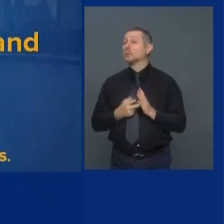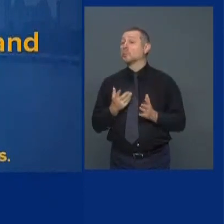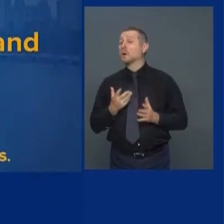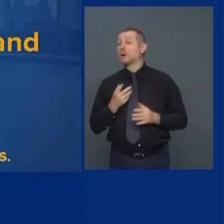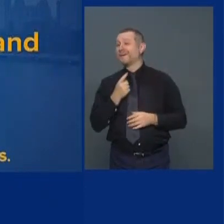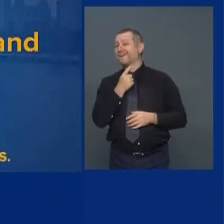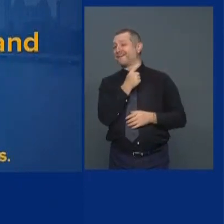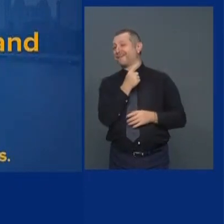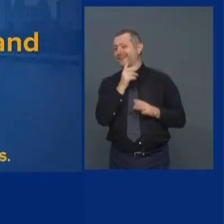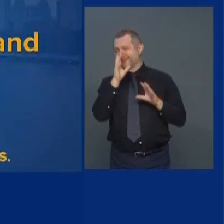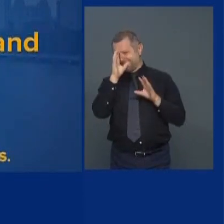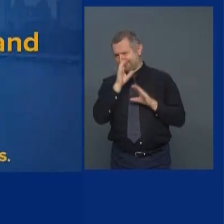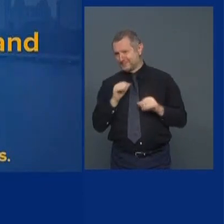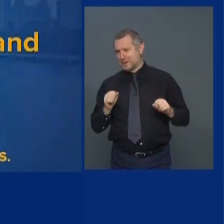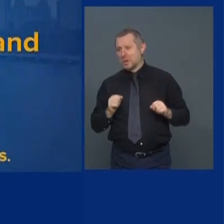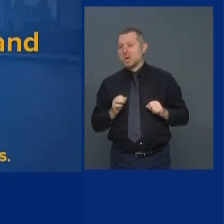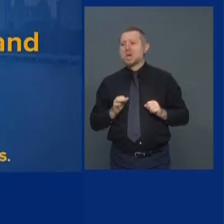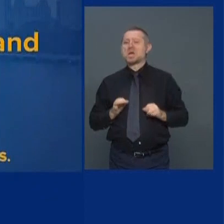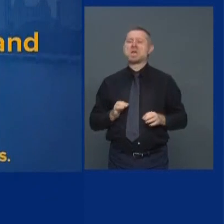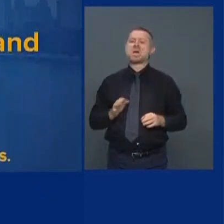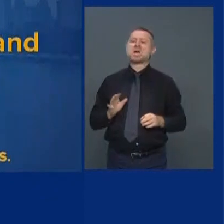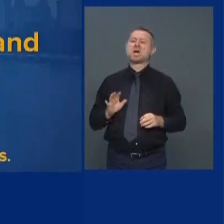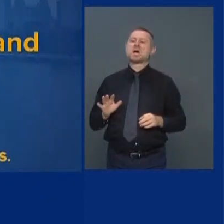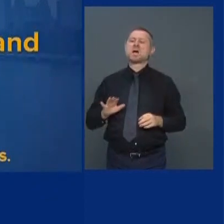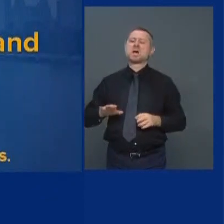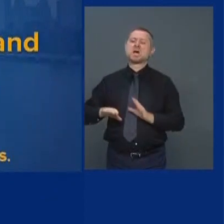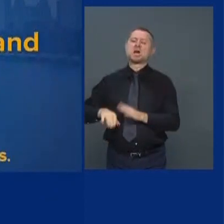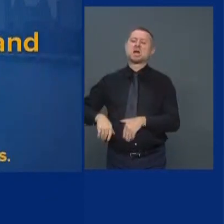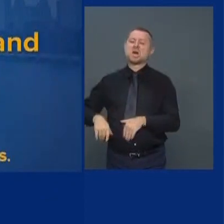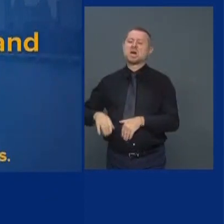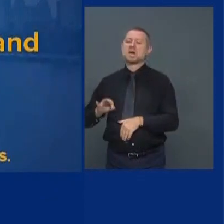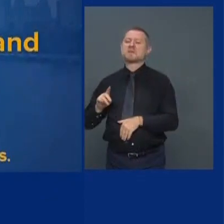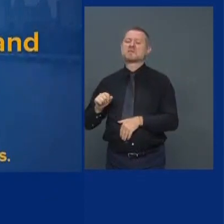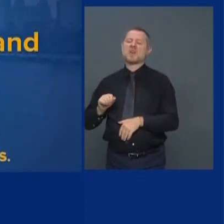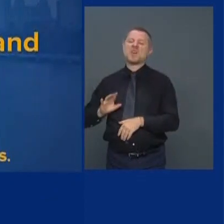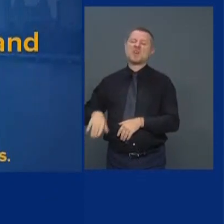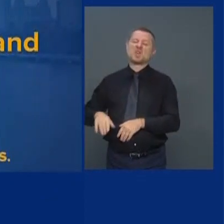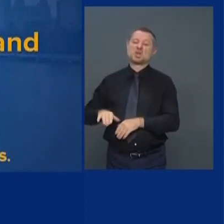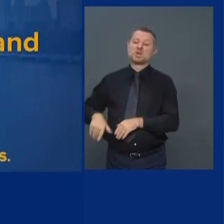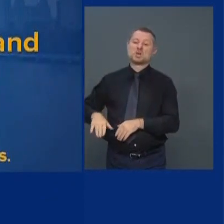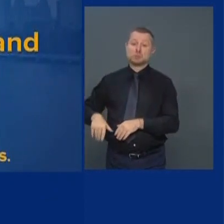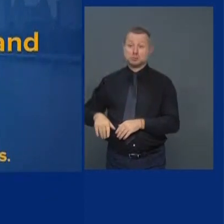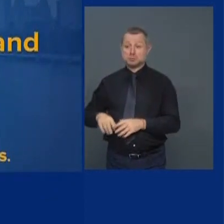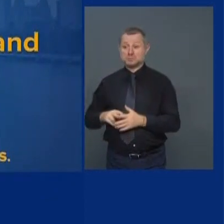THE FDA APPROVES IT, THE